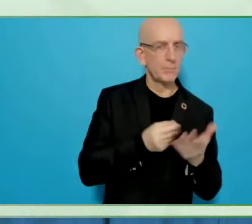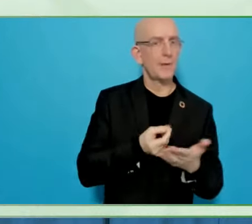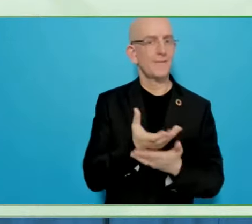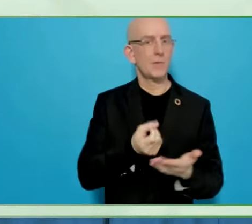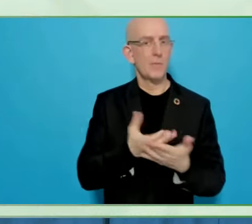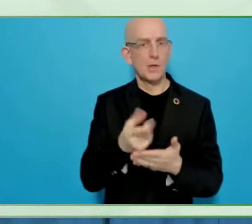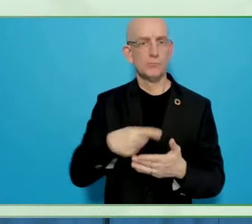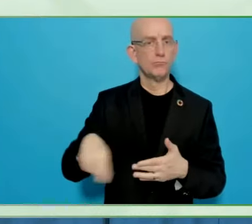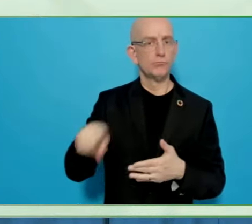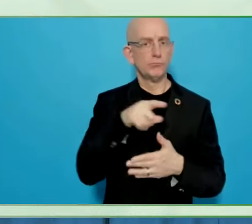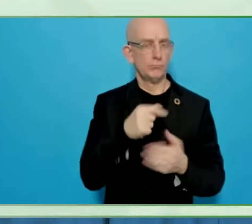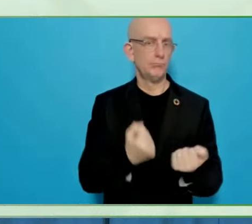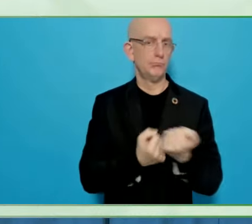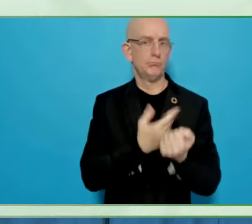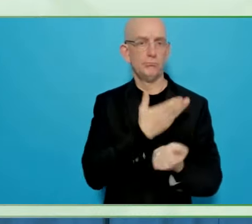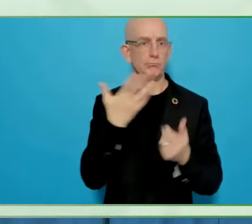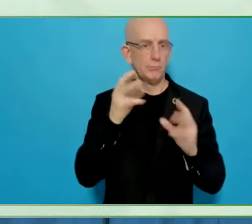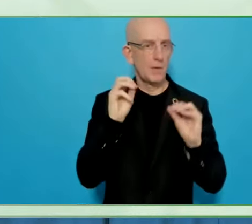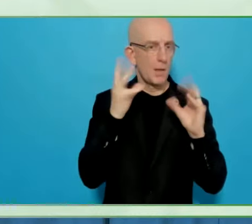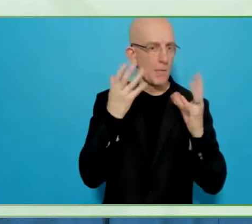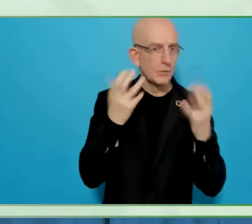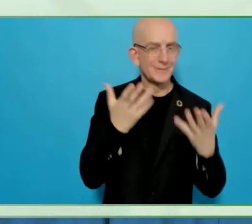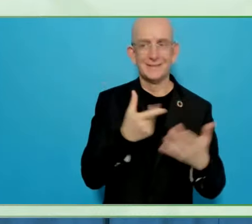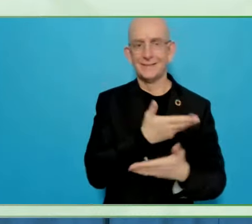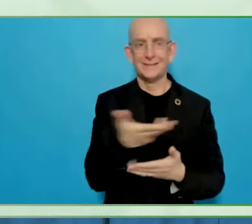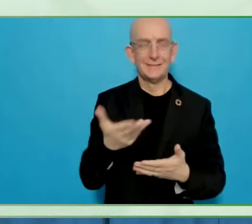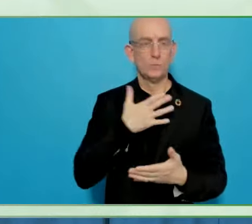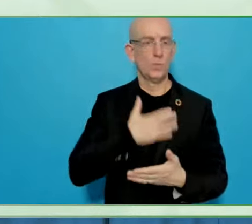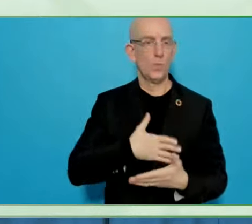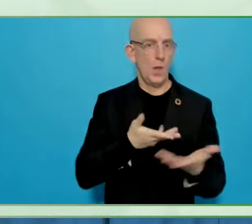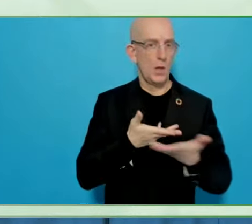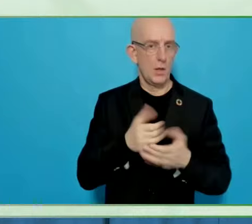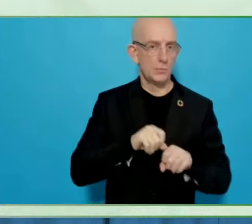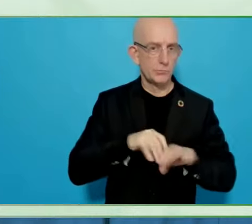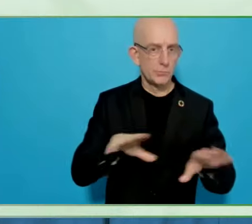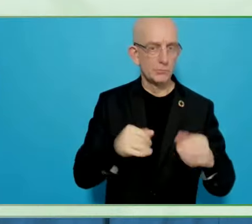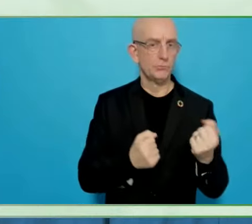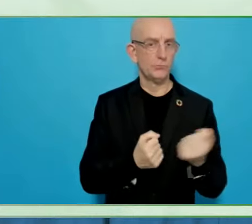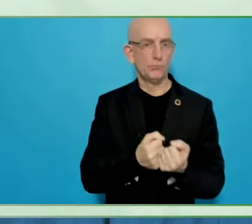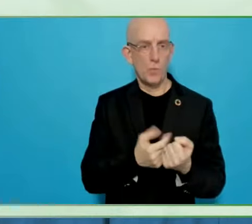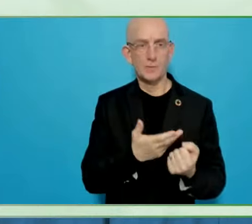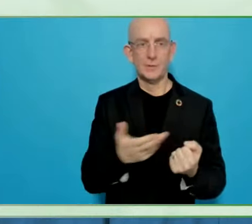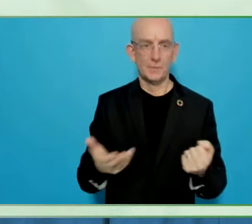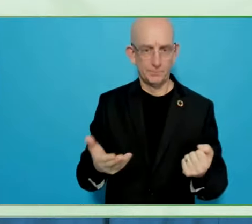for the accessible EU was signed in December last year, with a